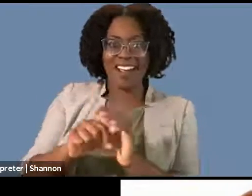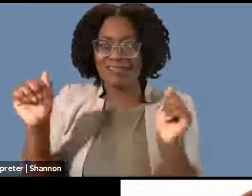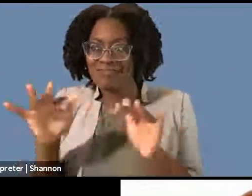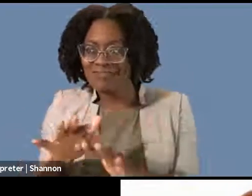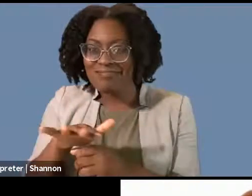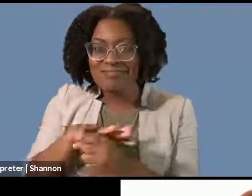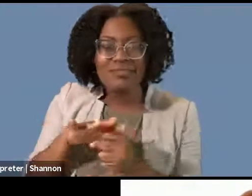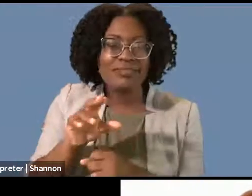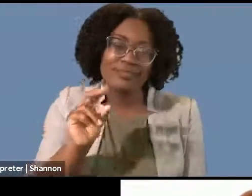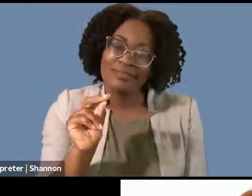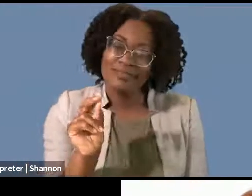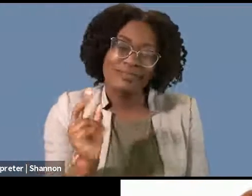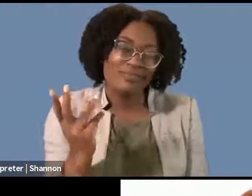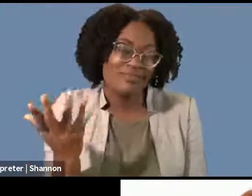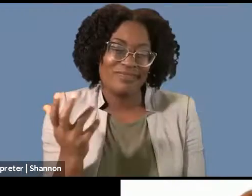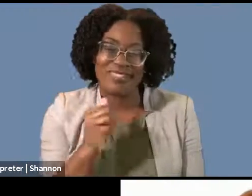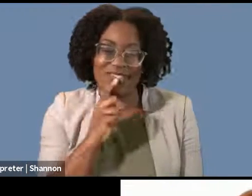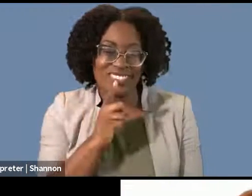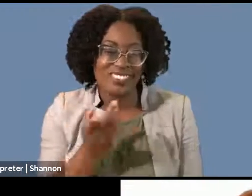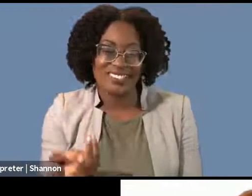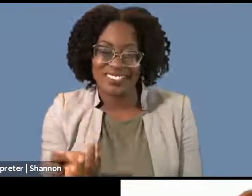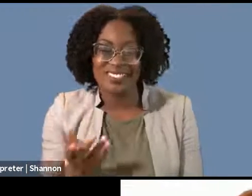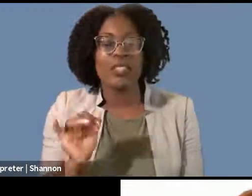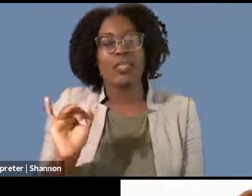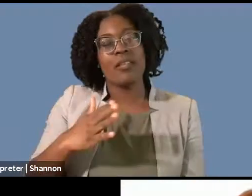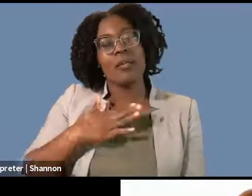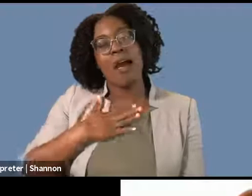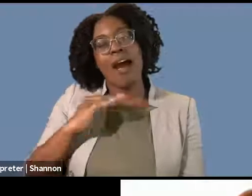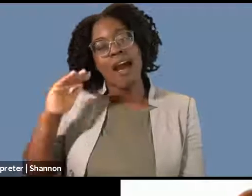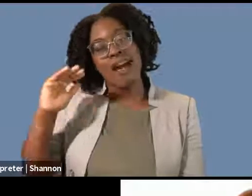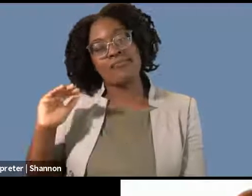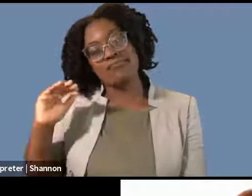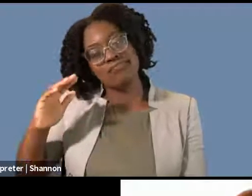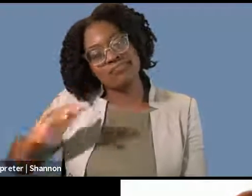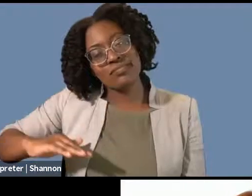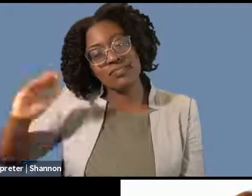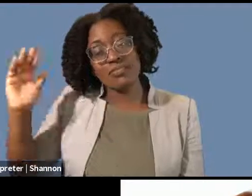started out there because that's where I was, as the youngest, my dad was at the end of his